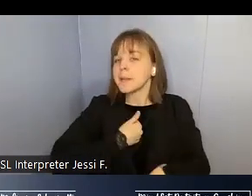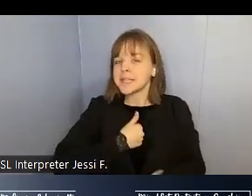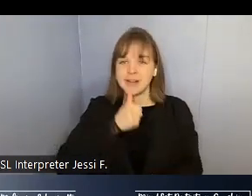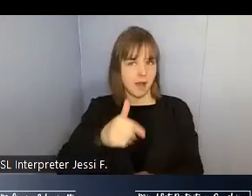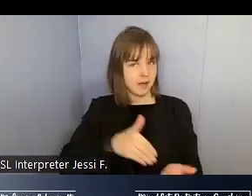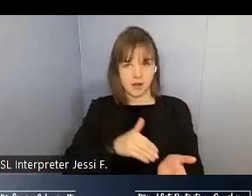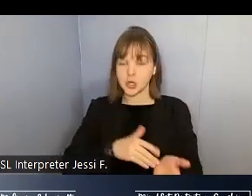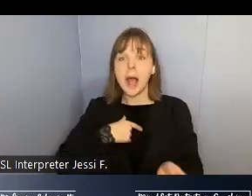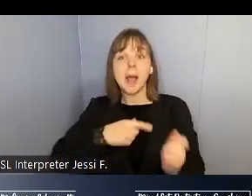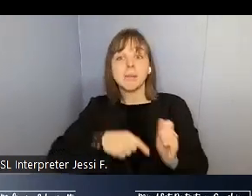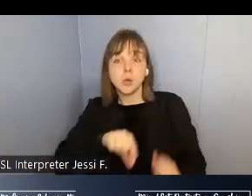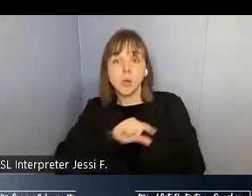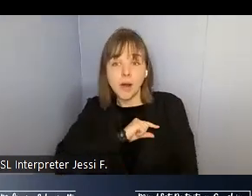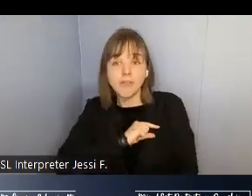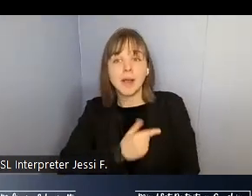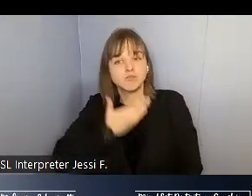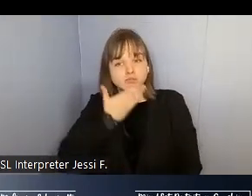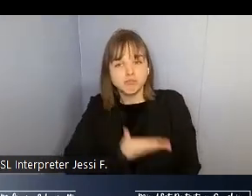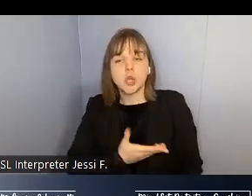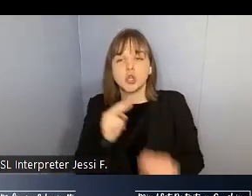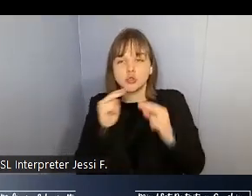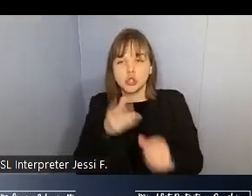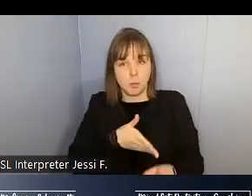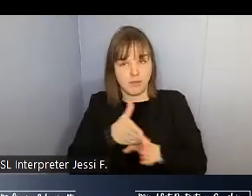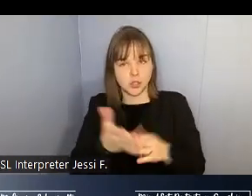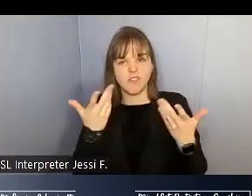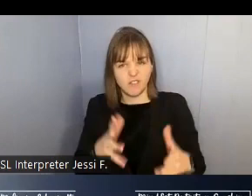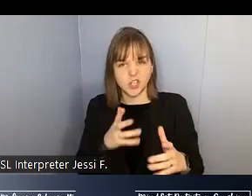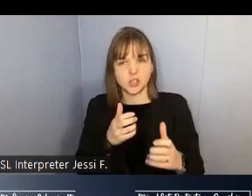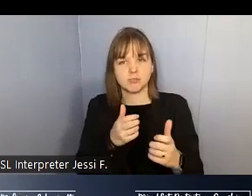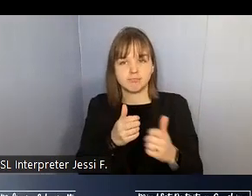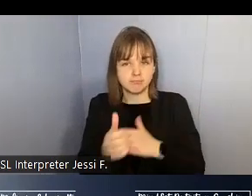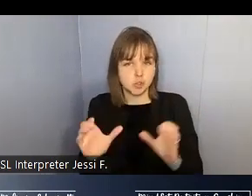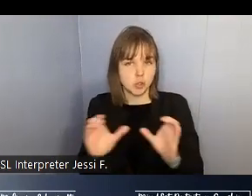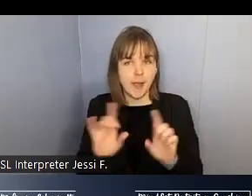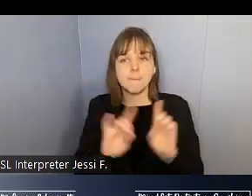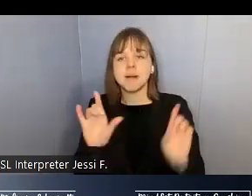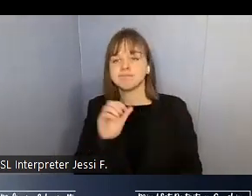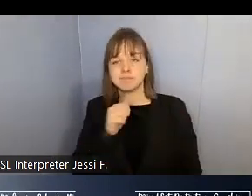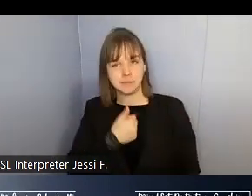But nothing we're talking about today is about prescribing, or diagnosing, or treating any medical conditions.